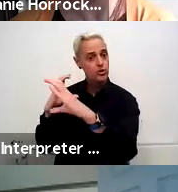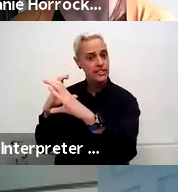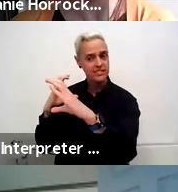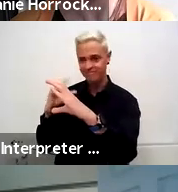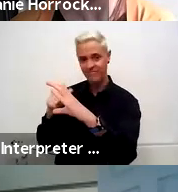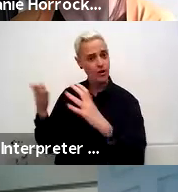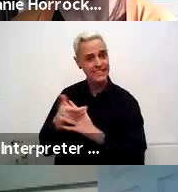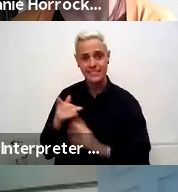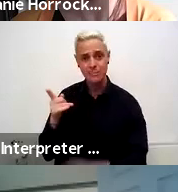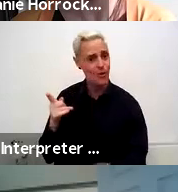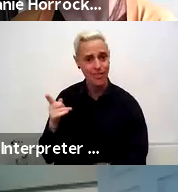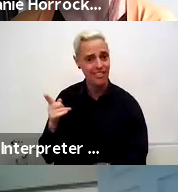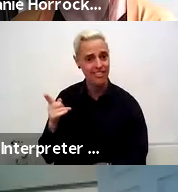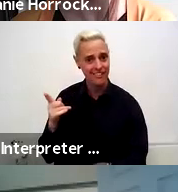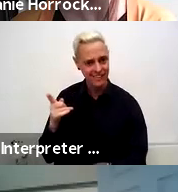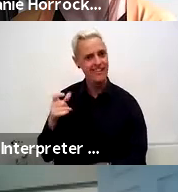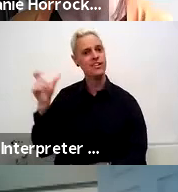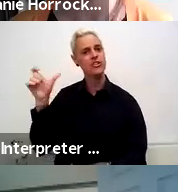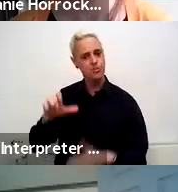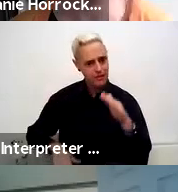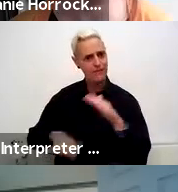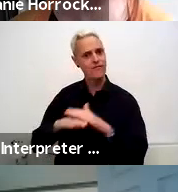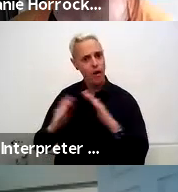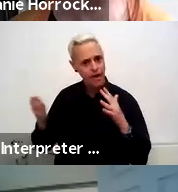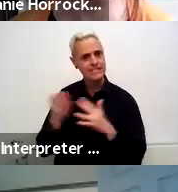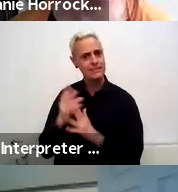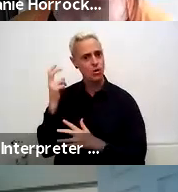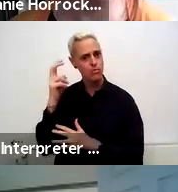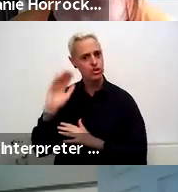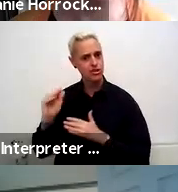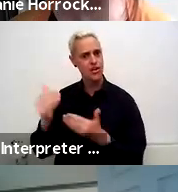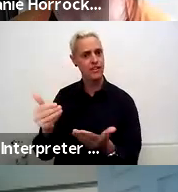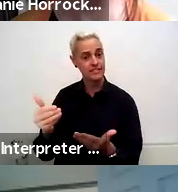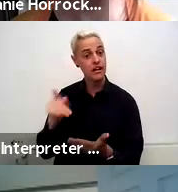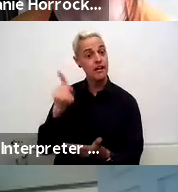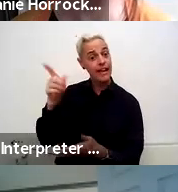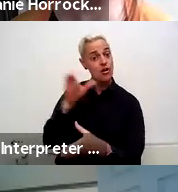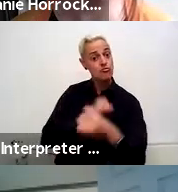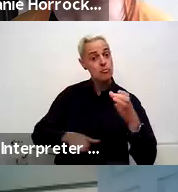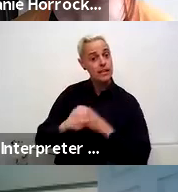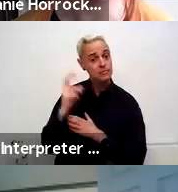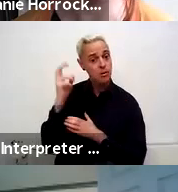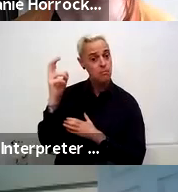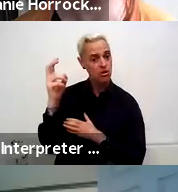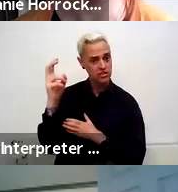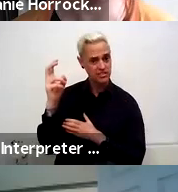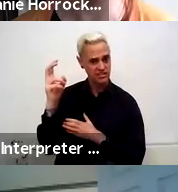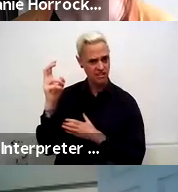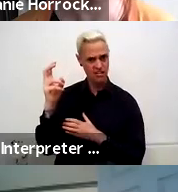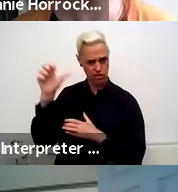You know it's a problem which should have easily accessible bus services, even if it's a replacement bus service well a group of employees are on strike.